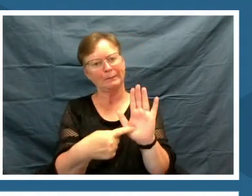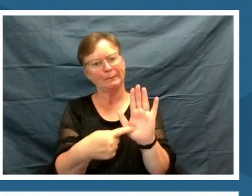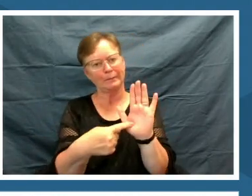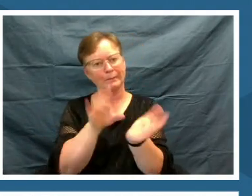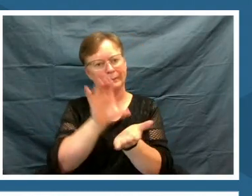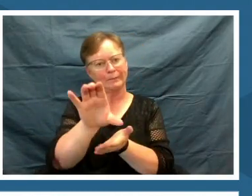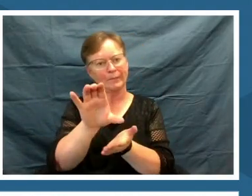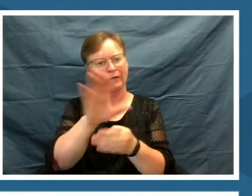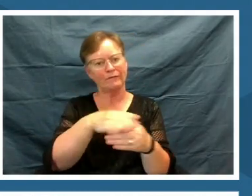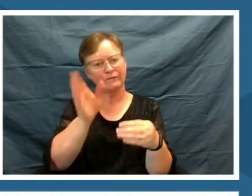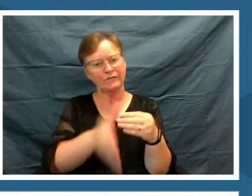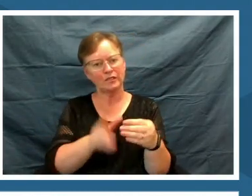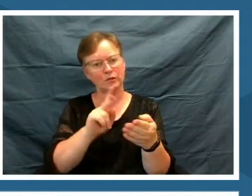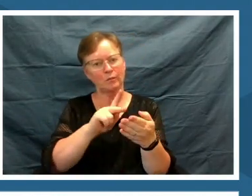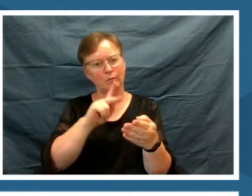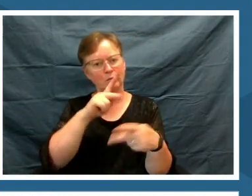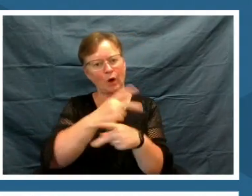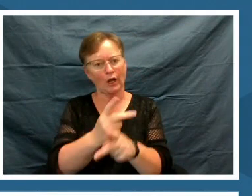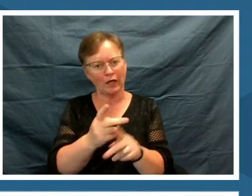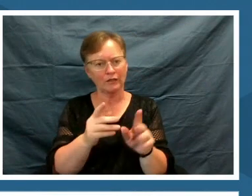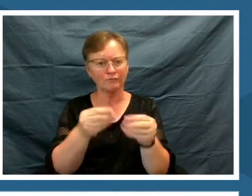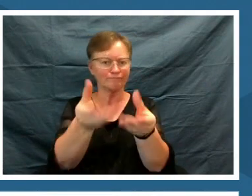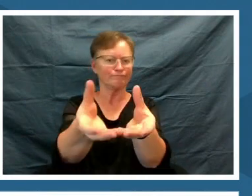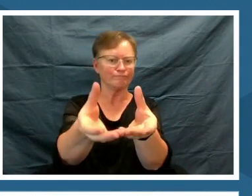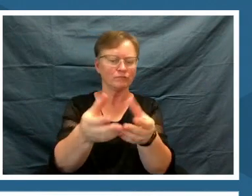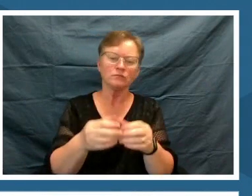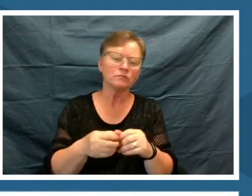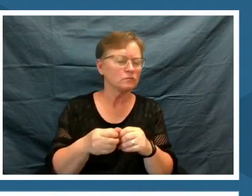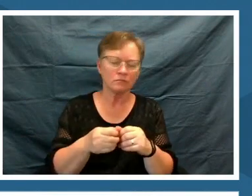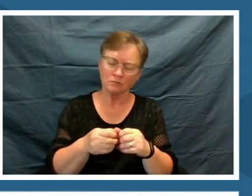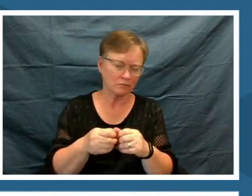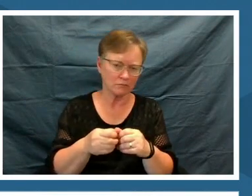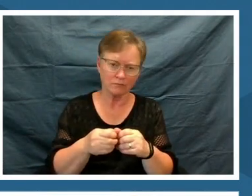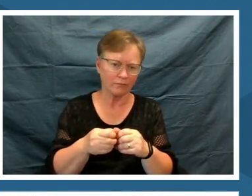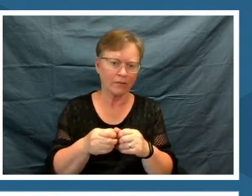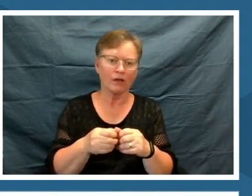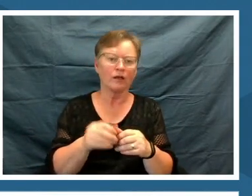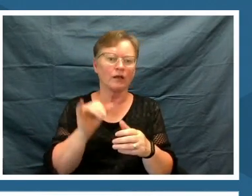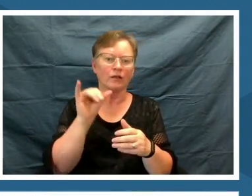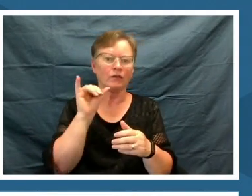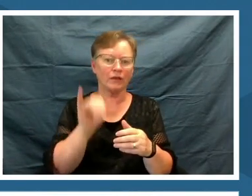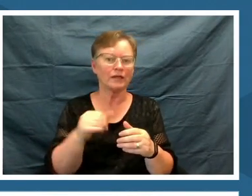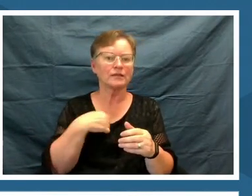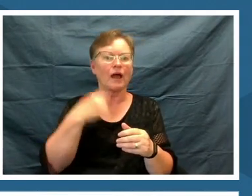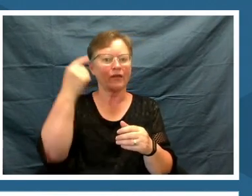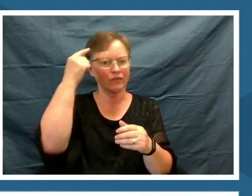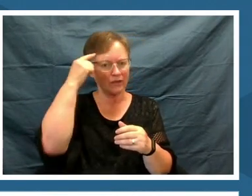you could just take and plop into your own classroom uh it's one where i think